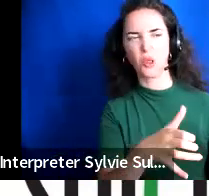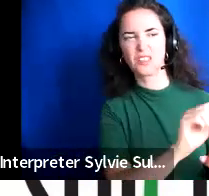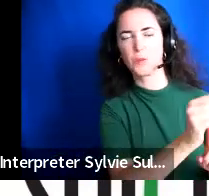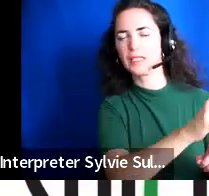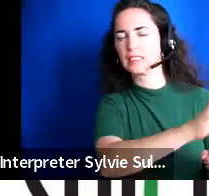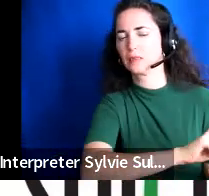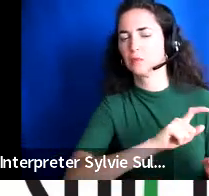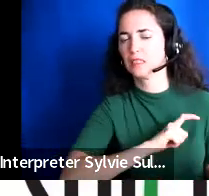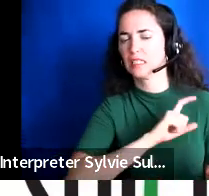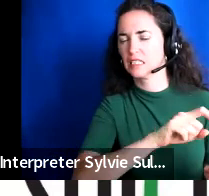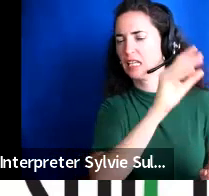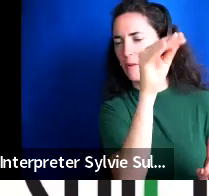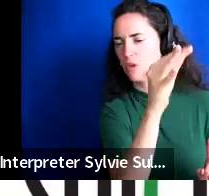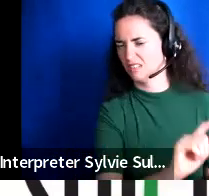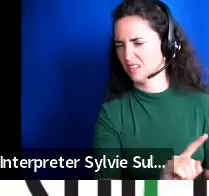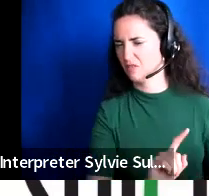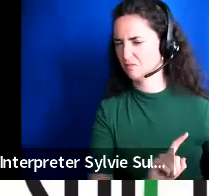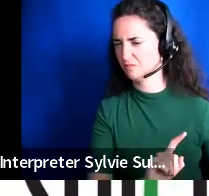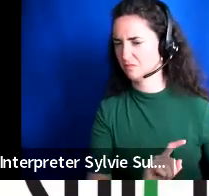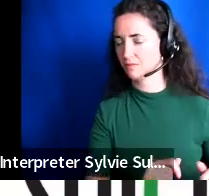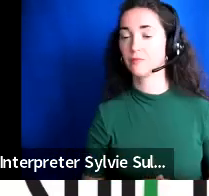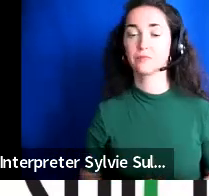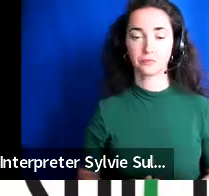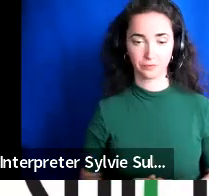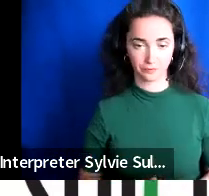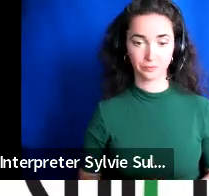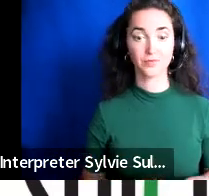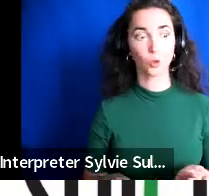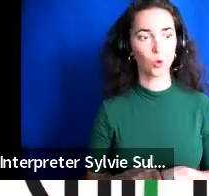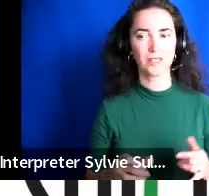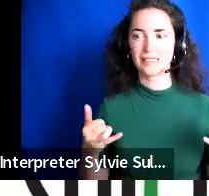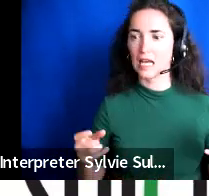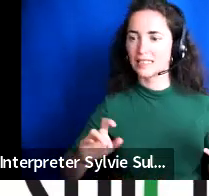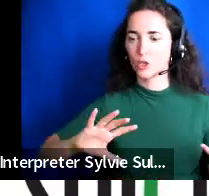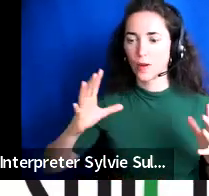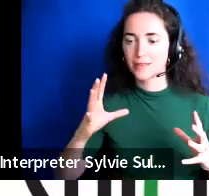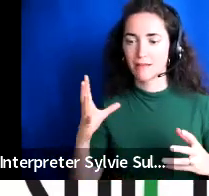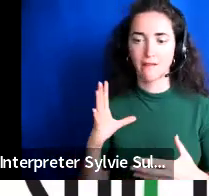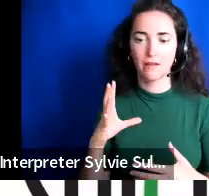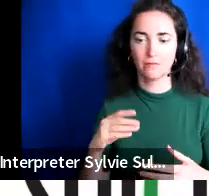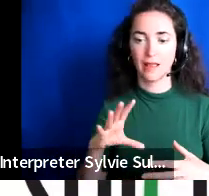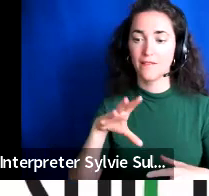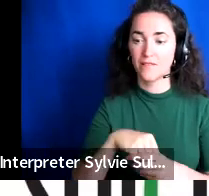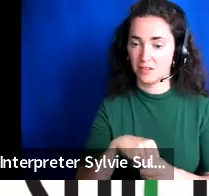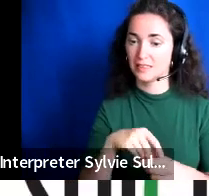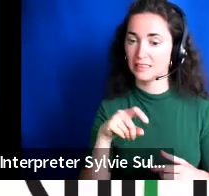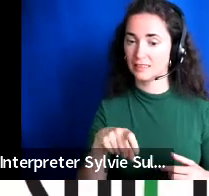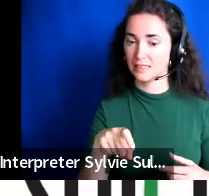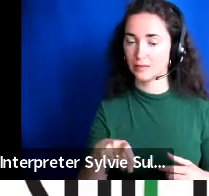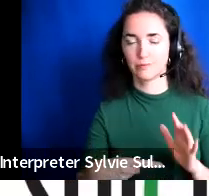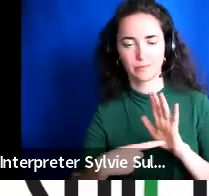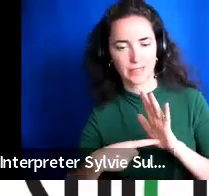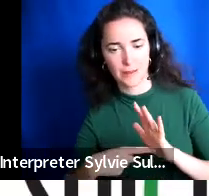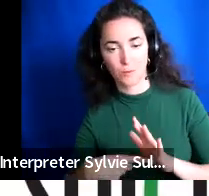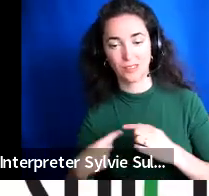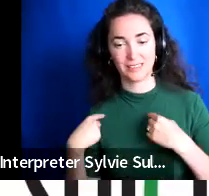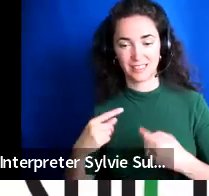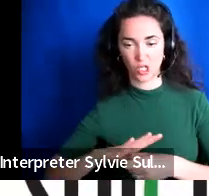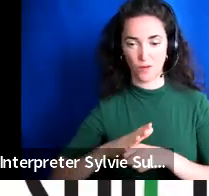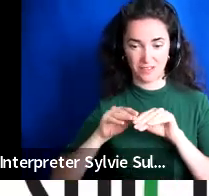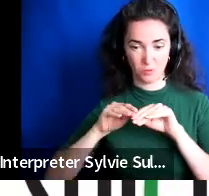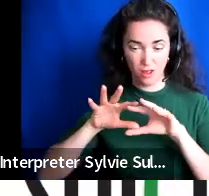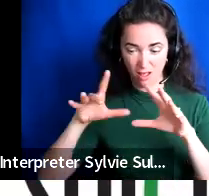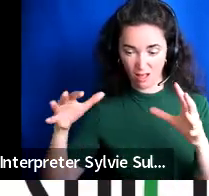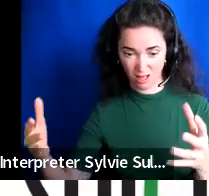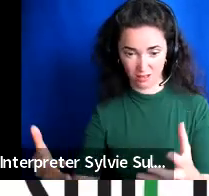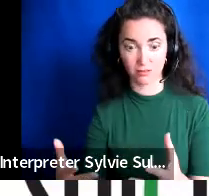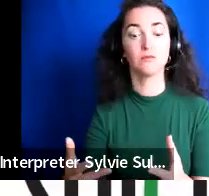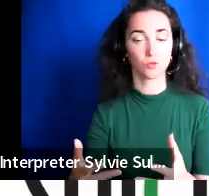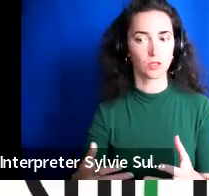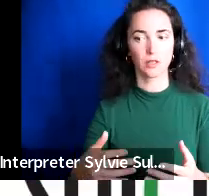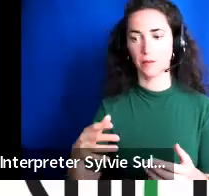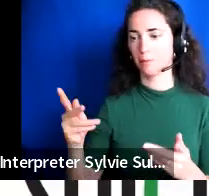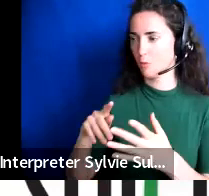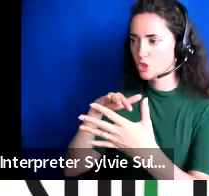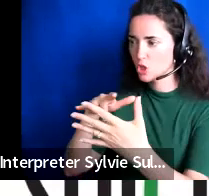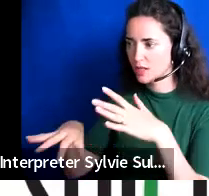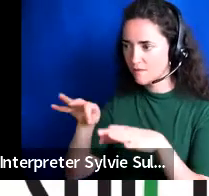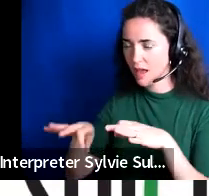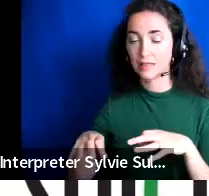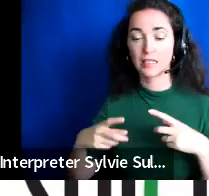And this also helps to meet that growing need for crisis intervention. You know we Oh, during the pandemic there's just been a growing data has shown a growing and increase of depression and anxiety.